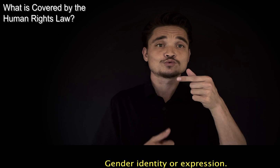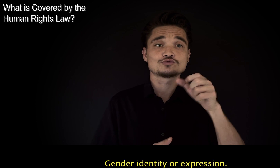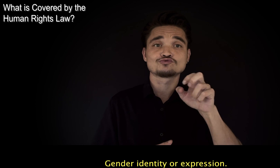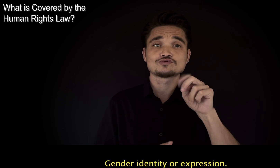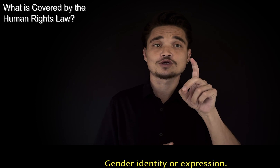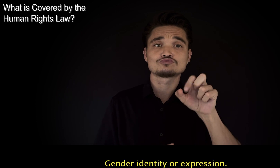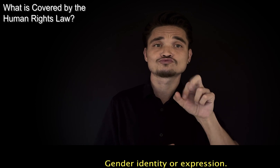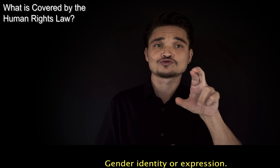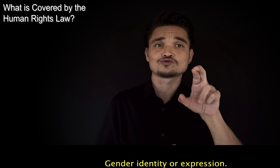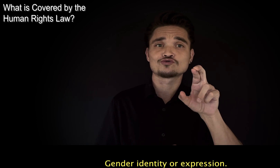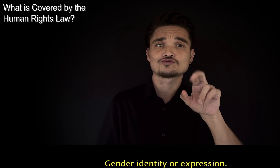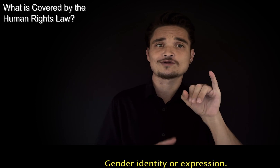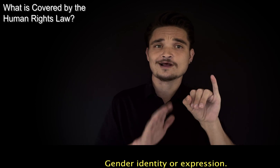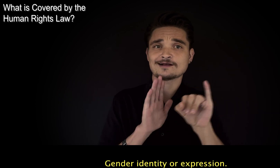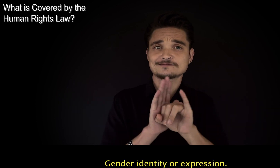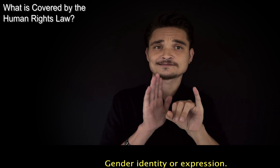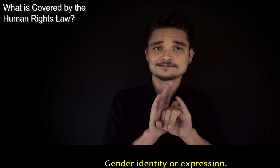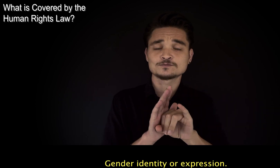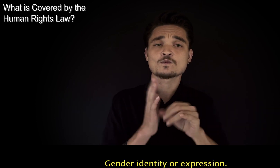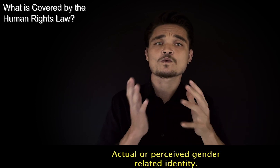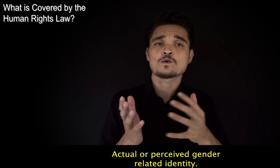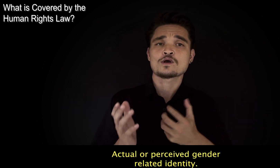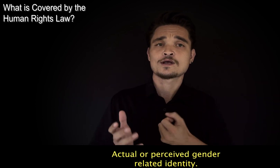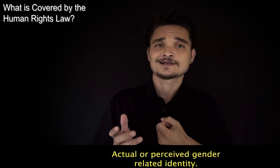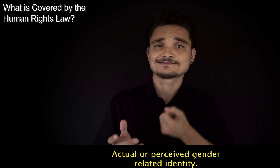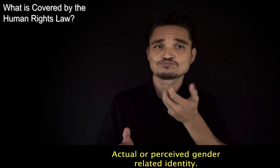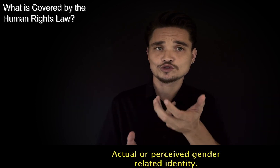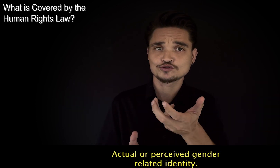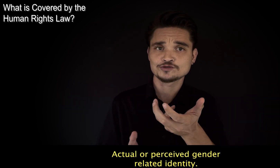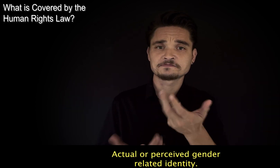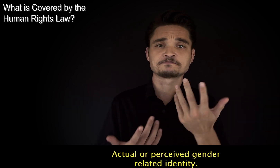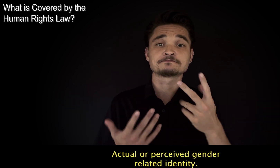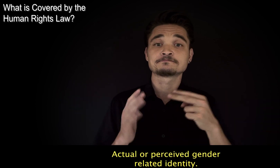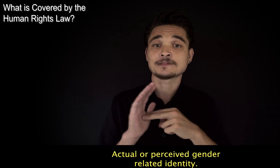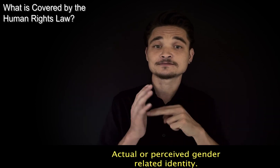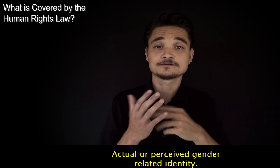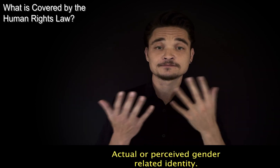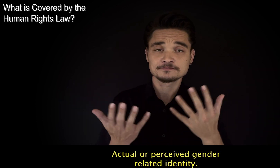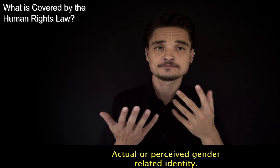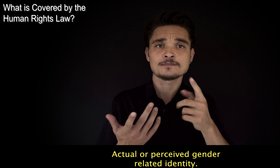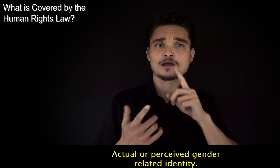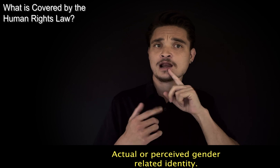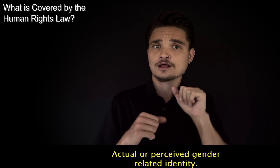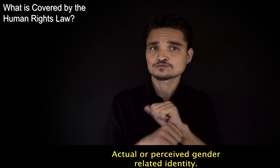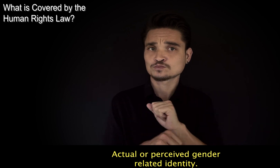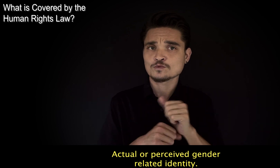Gender identity or expression. Actual or perceived gender related identity.